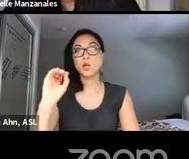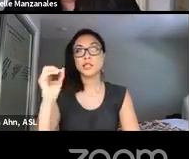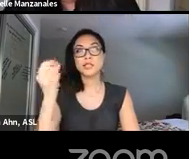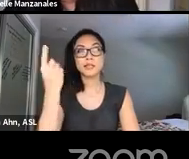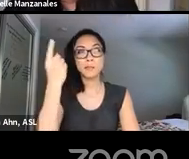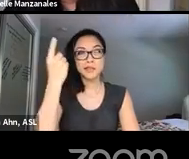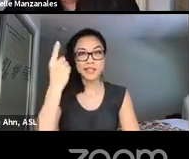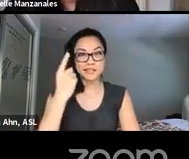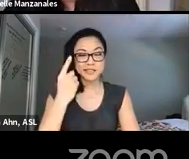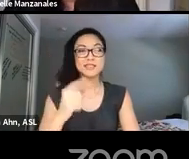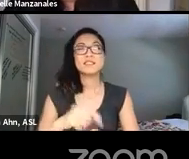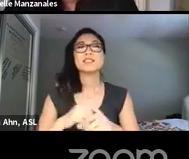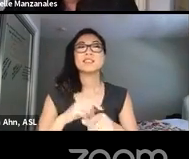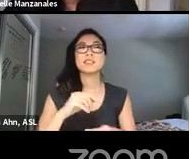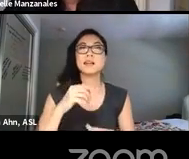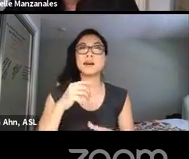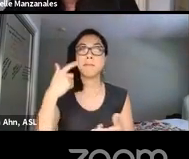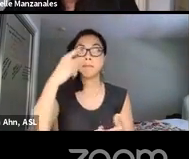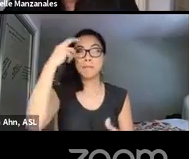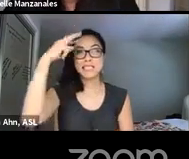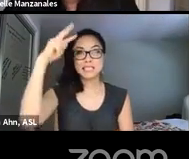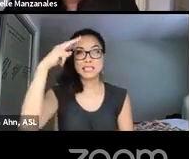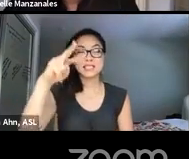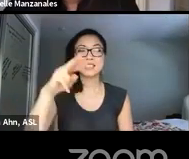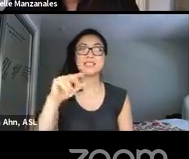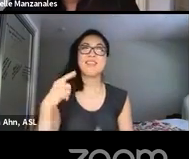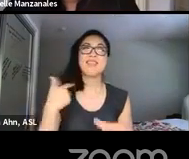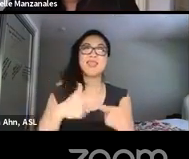forward to today's conversation. Alejandra Duque Cifuentes: Thank